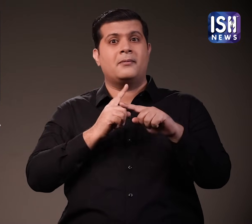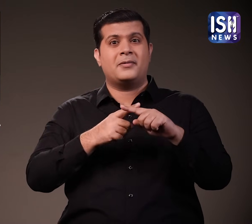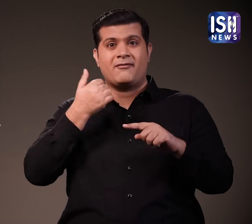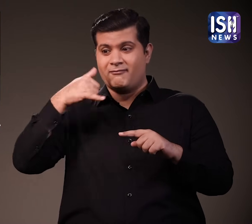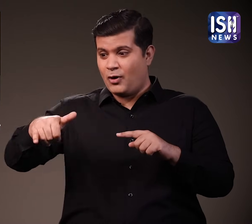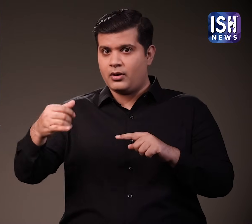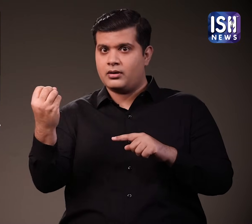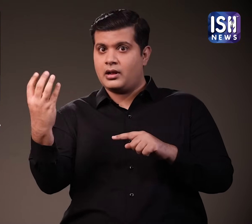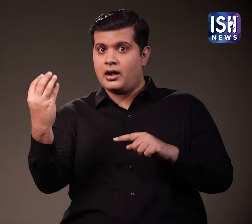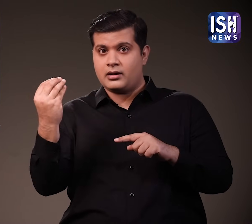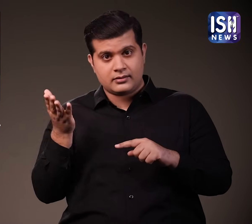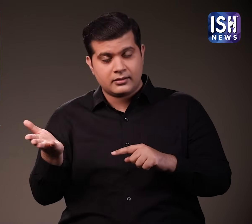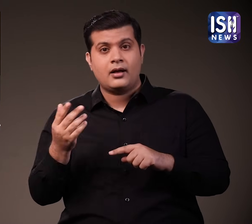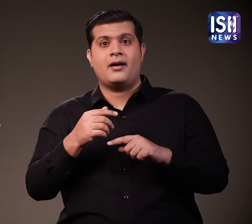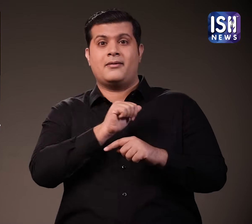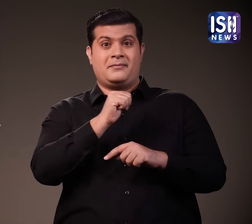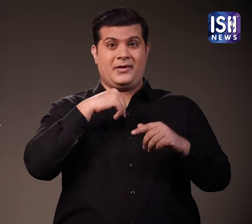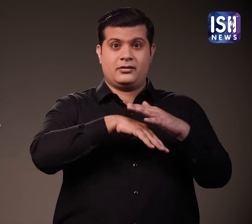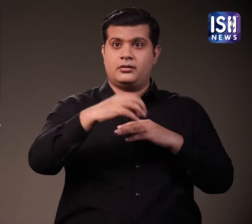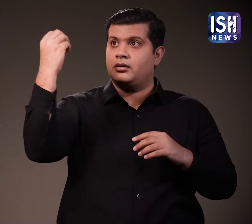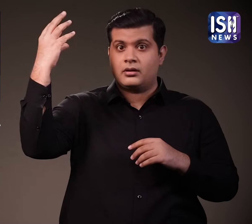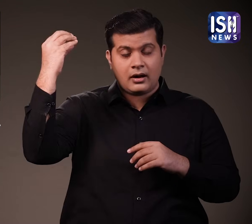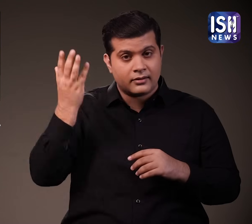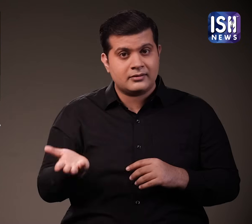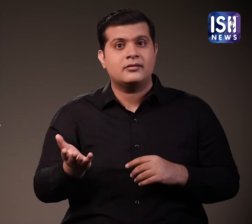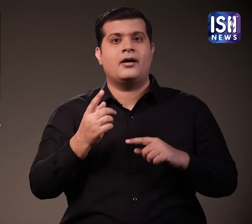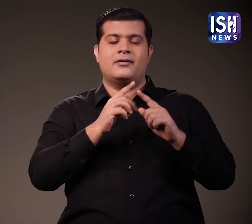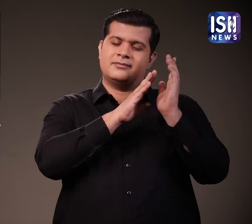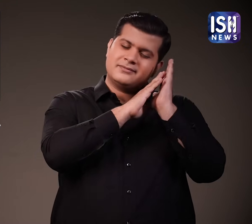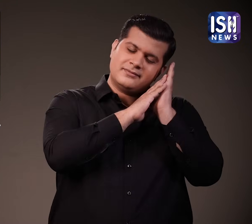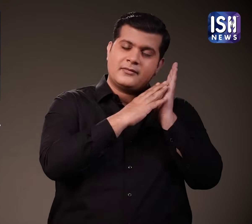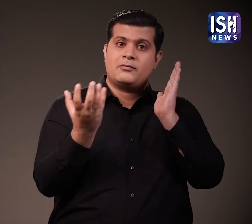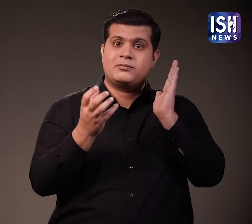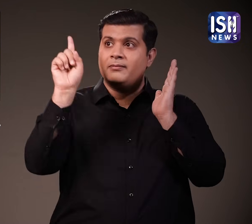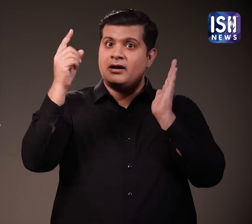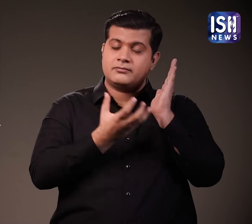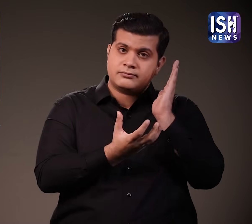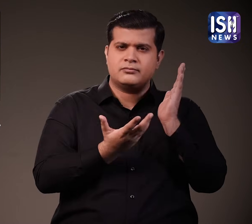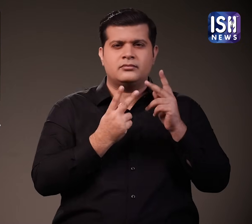He installed a light that flashed when the phone rings, when door bell rings light flashes in the washroom and the bed vibrates.